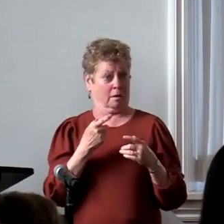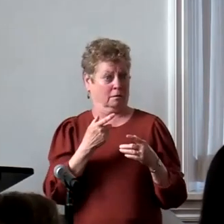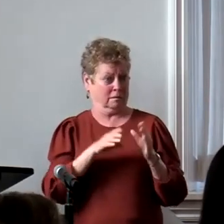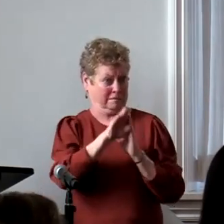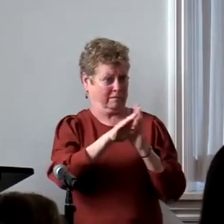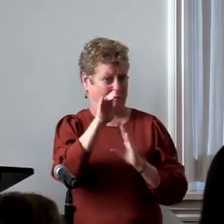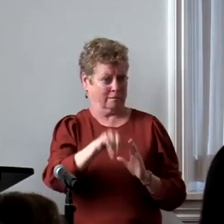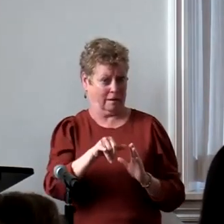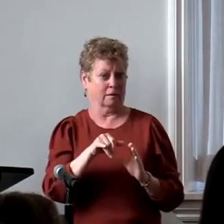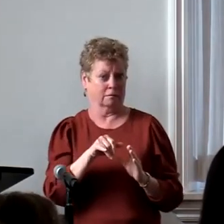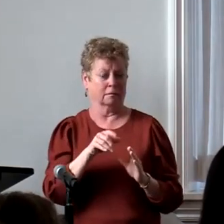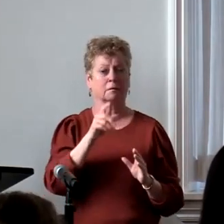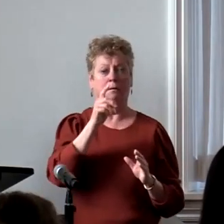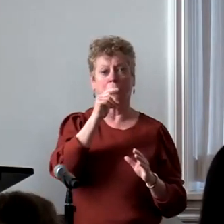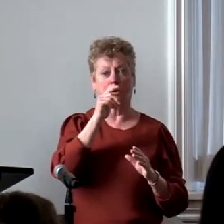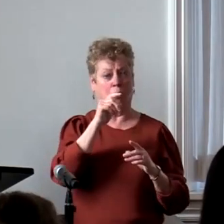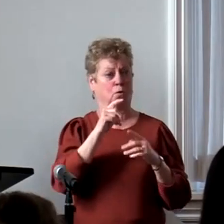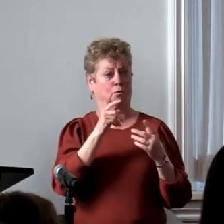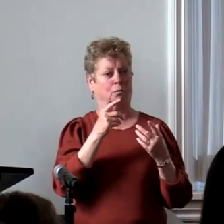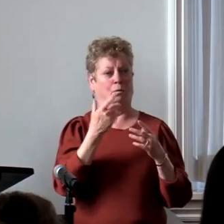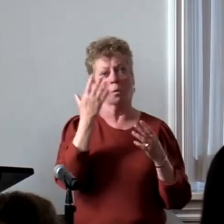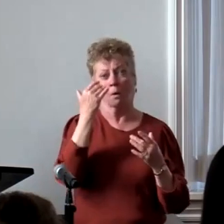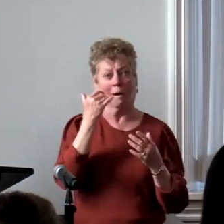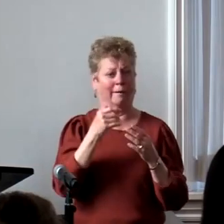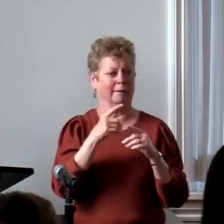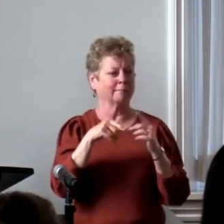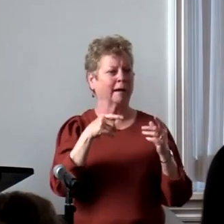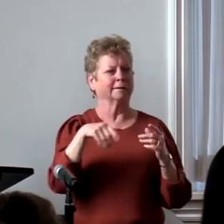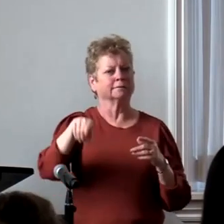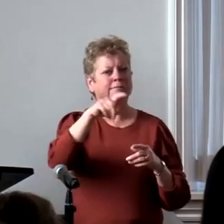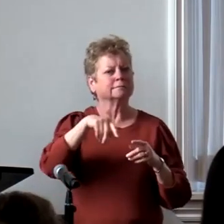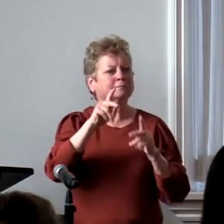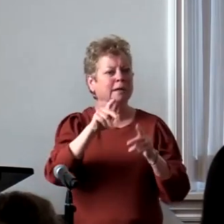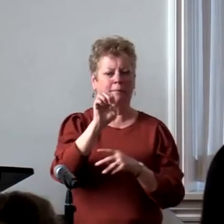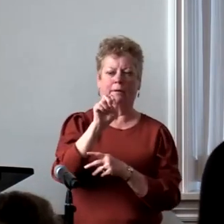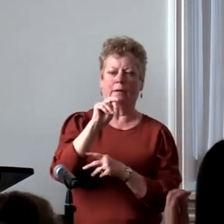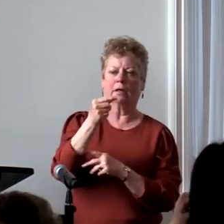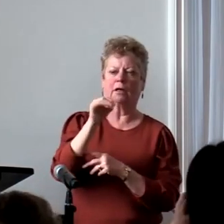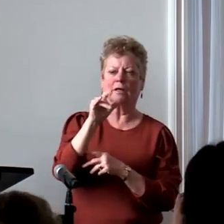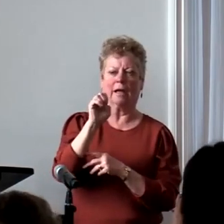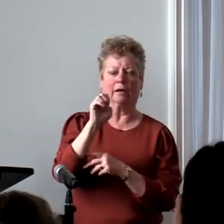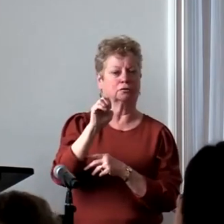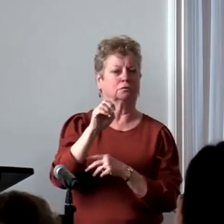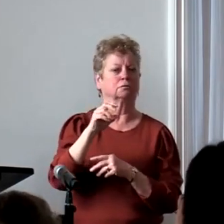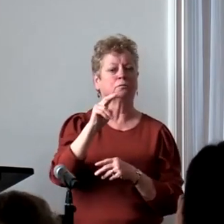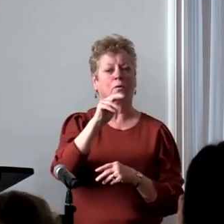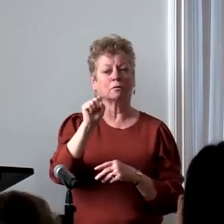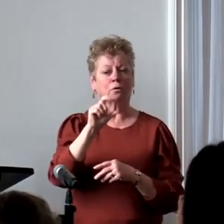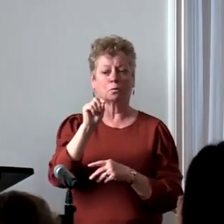has been partially laid by the rich data and the work through Engage Nova Scotia's 2019 Quality of Life survey.